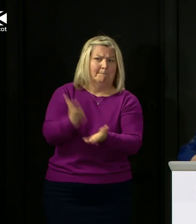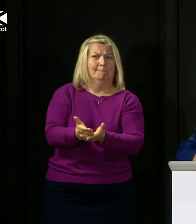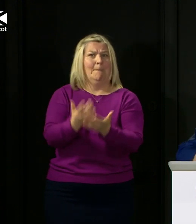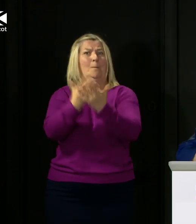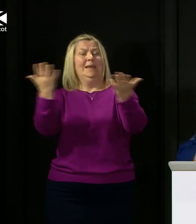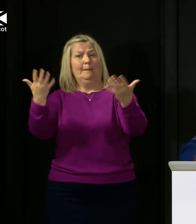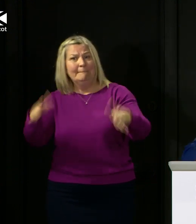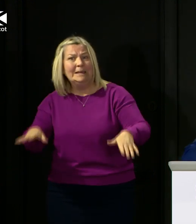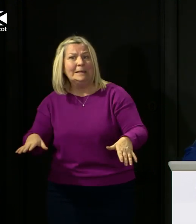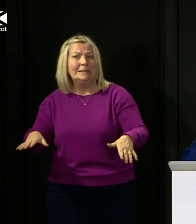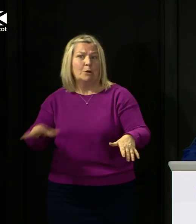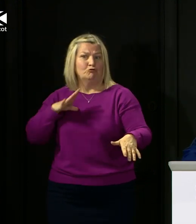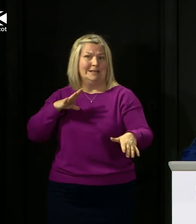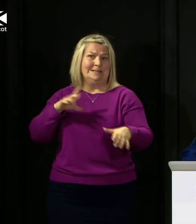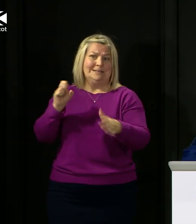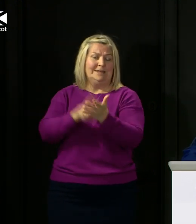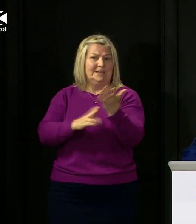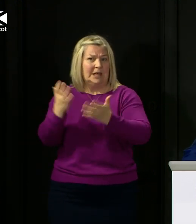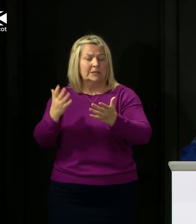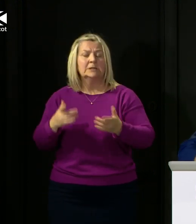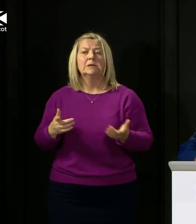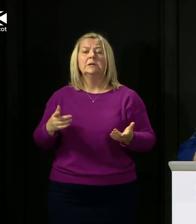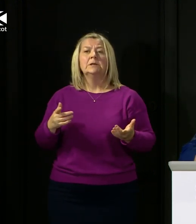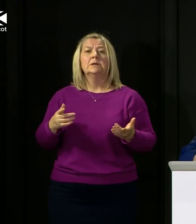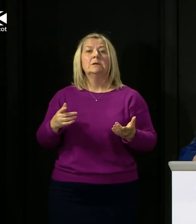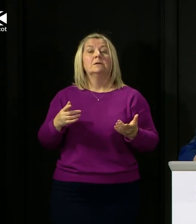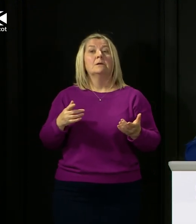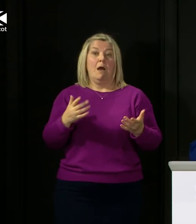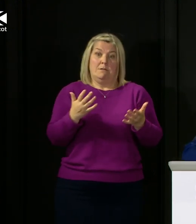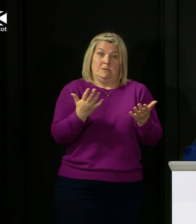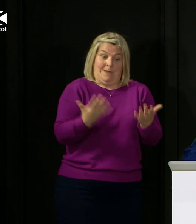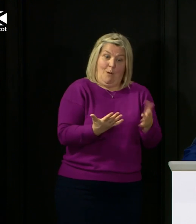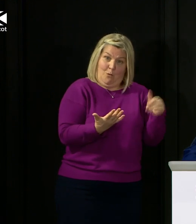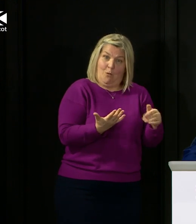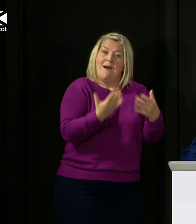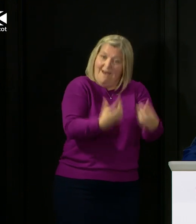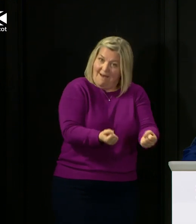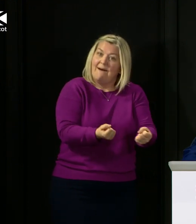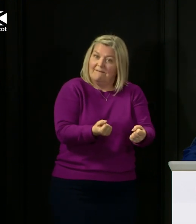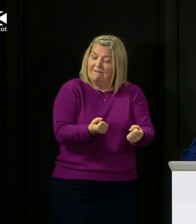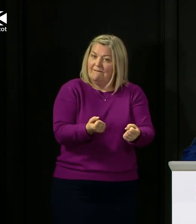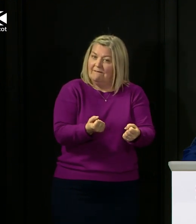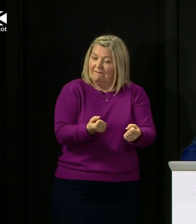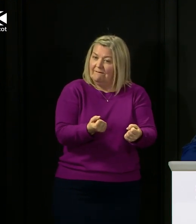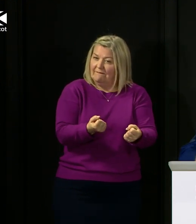On the figures about how many people are, here and now, I mean, Dr Calderwood used to